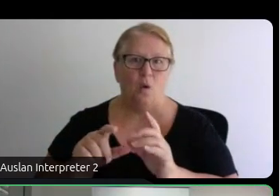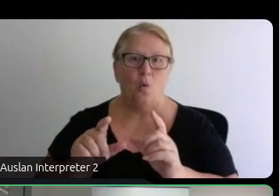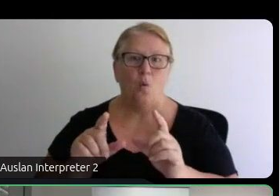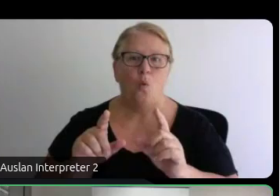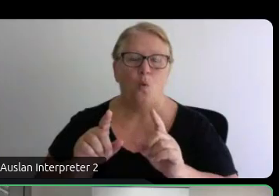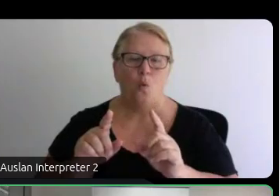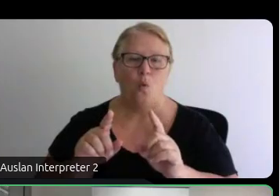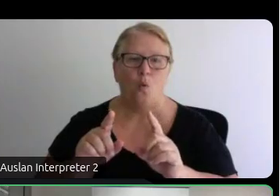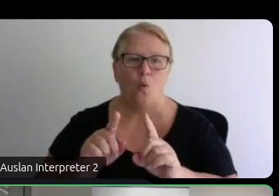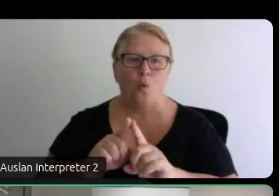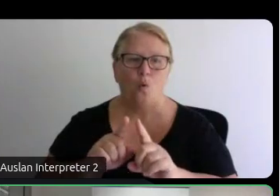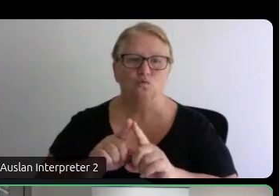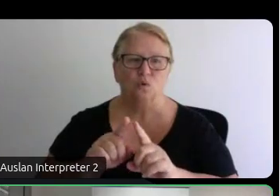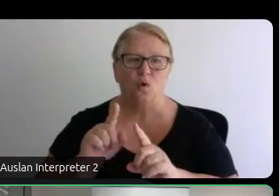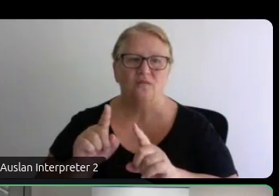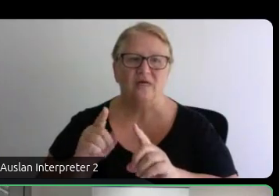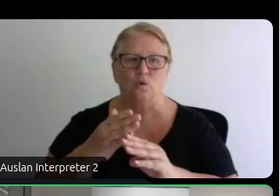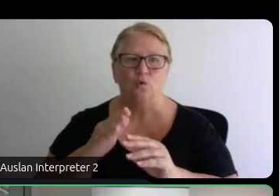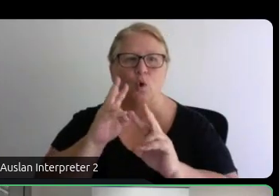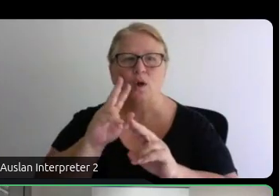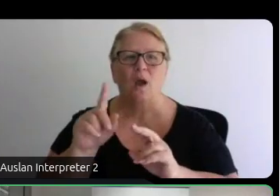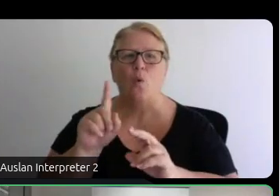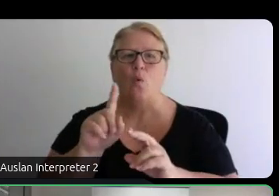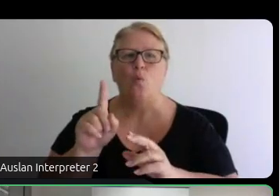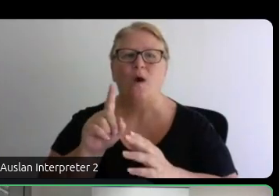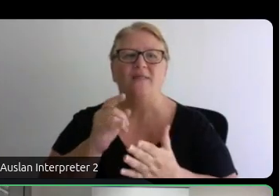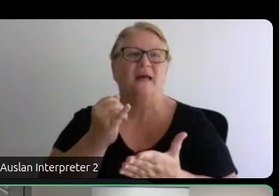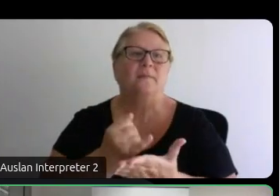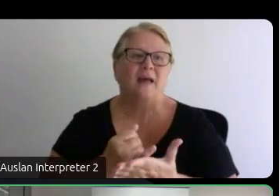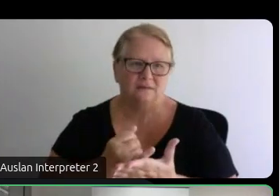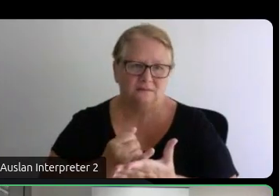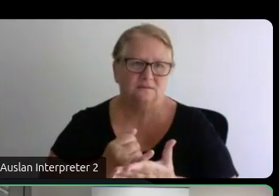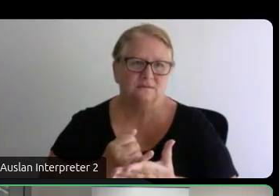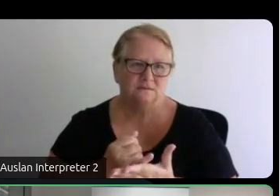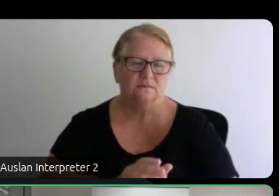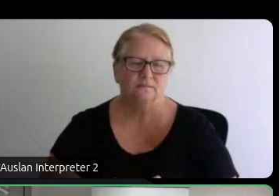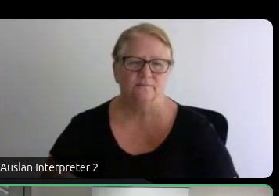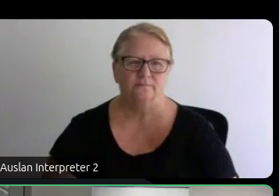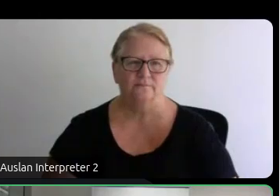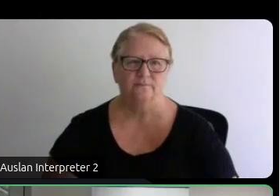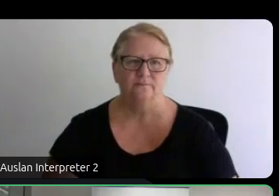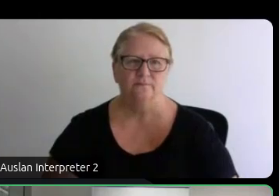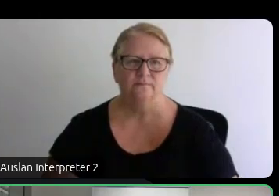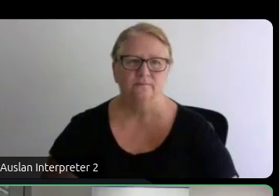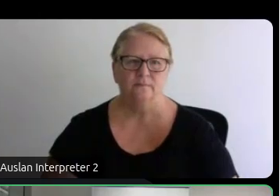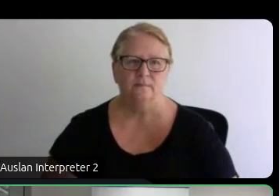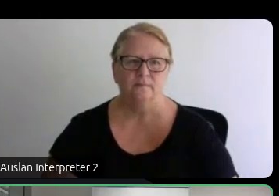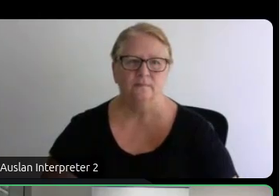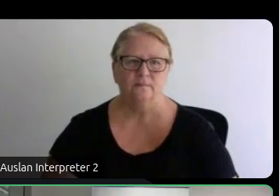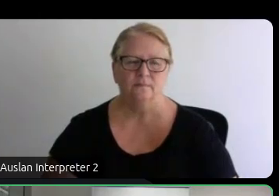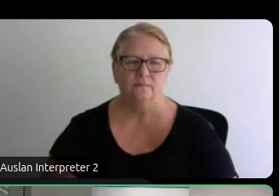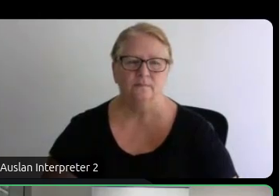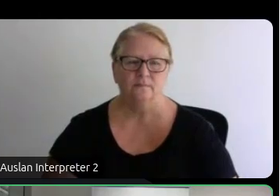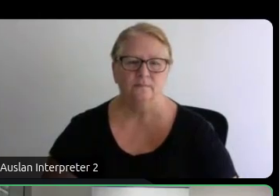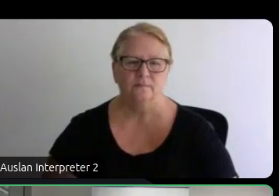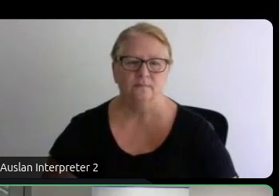that new kind of looking at what the impairments are which are listed in the notes of impairment. So the notice of impairment some people have already started getting them. That was also